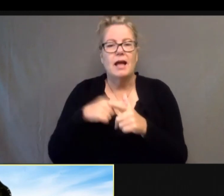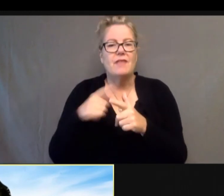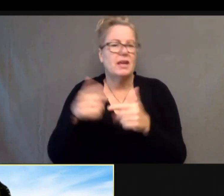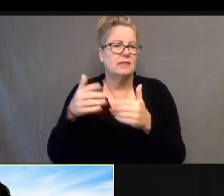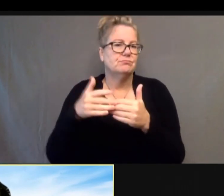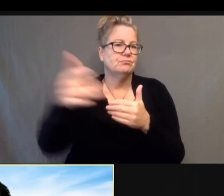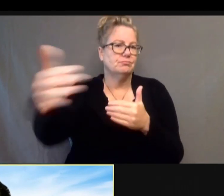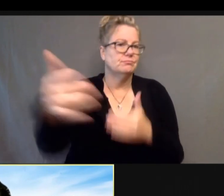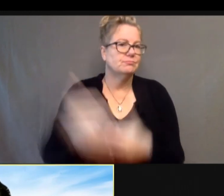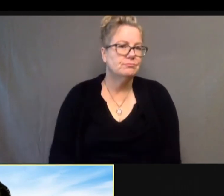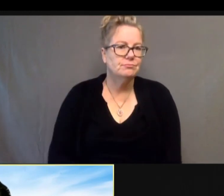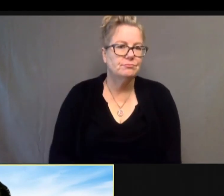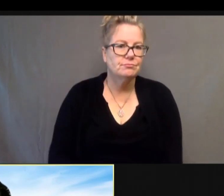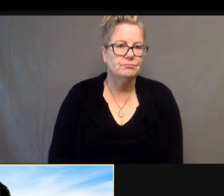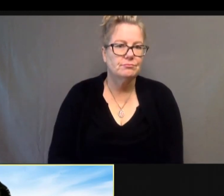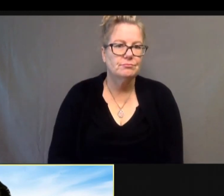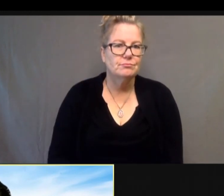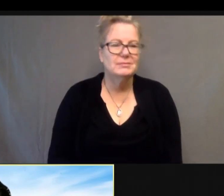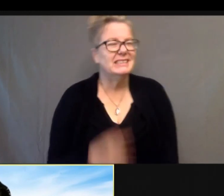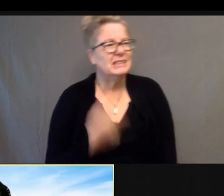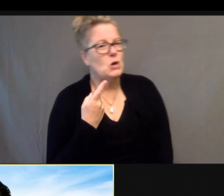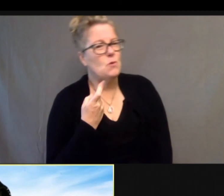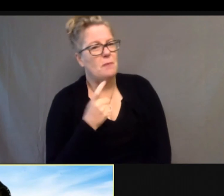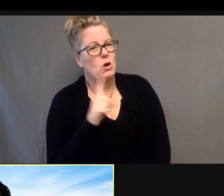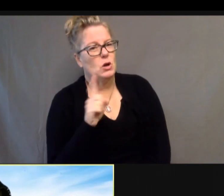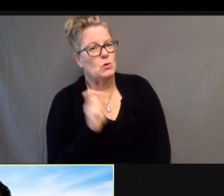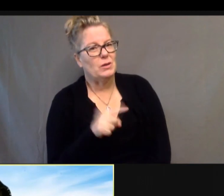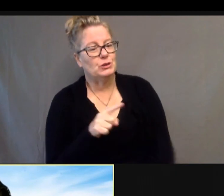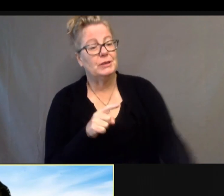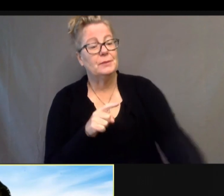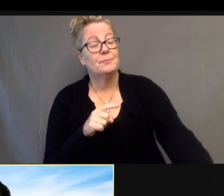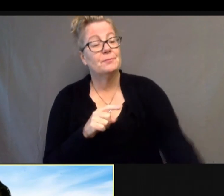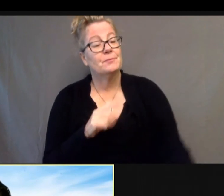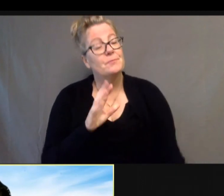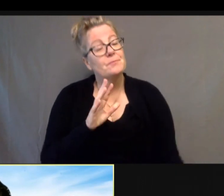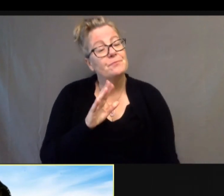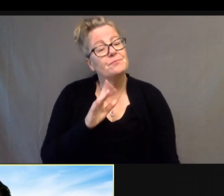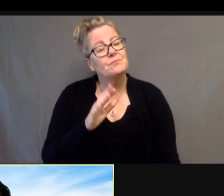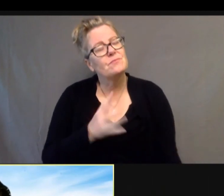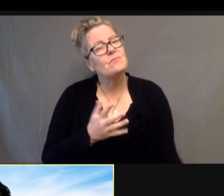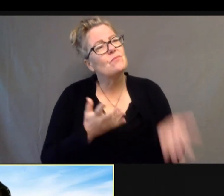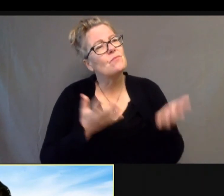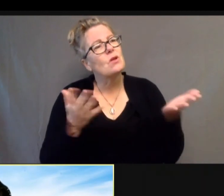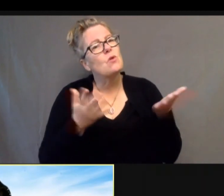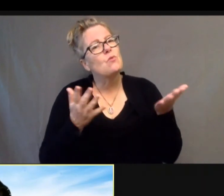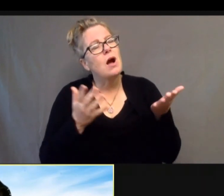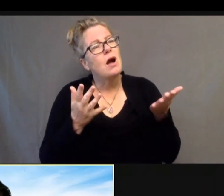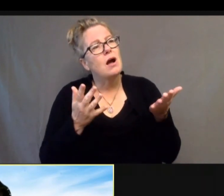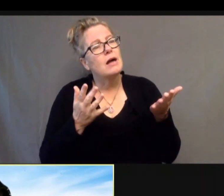One last question. This is about what options are available to a student when the accommodations